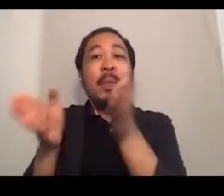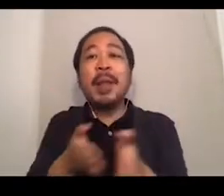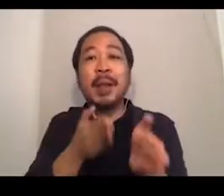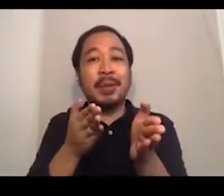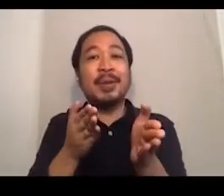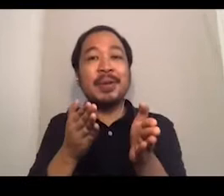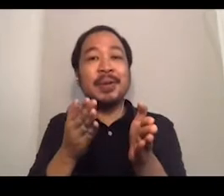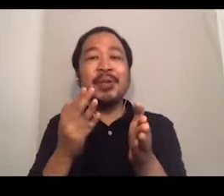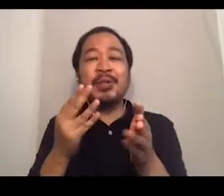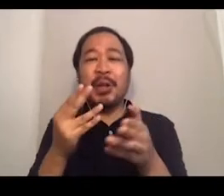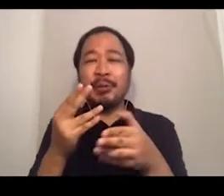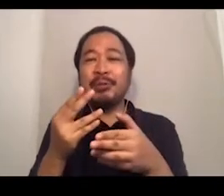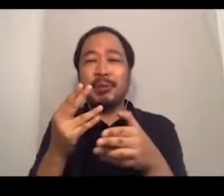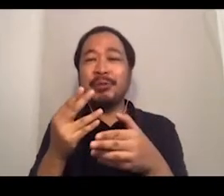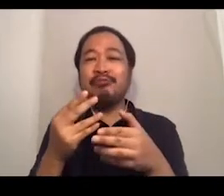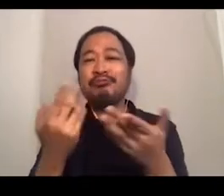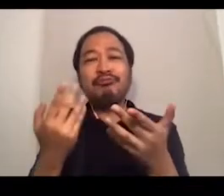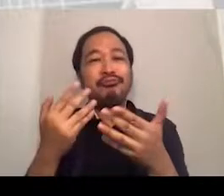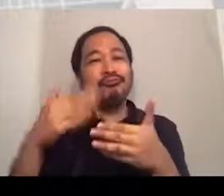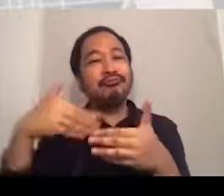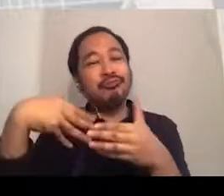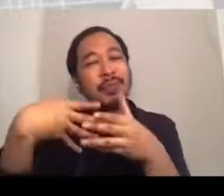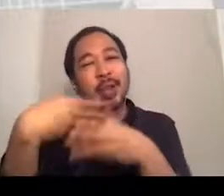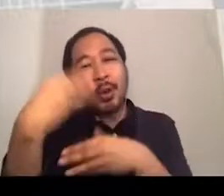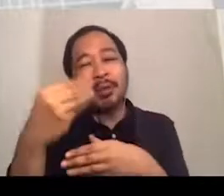Thank you. I hope I haven't gone over time.